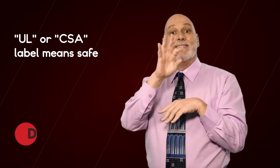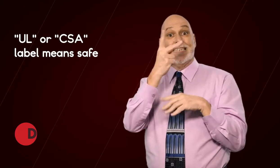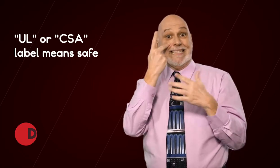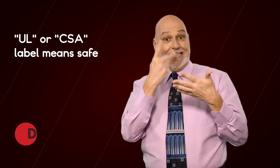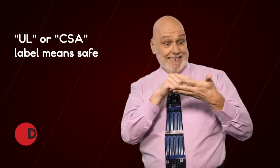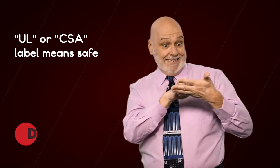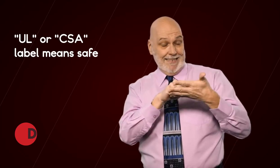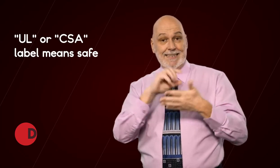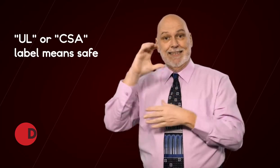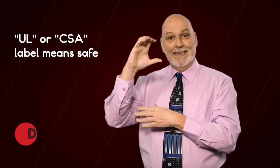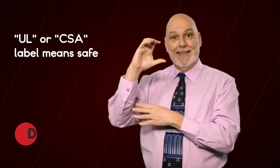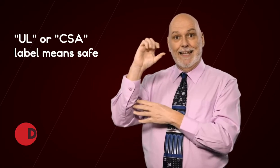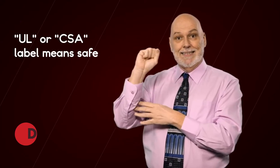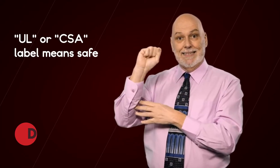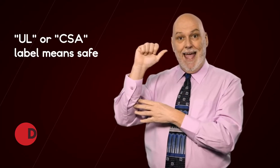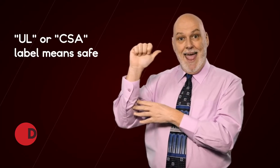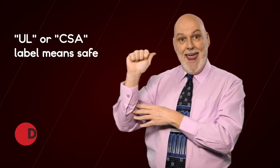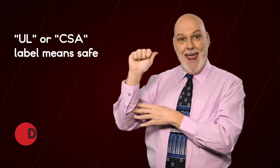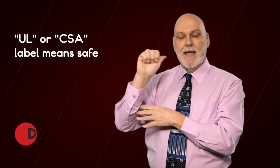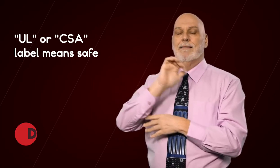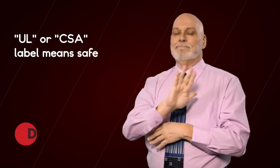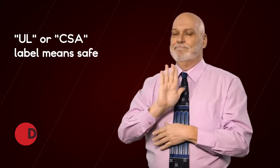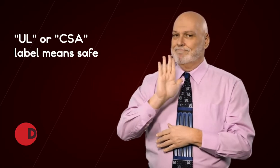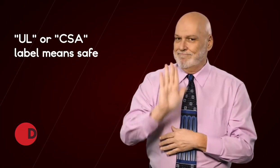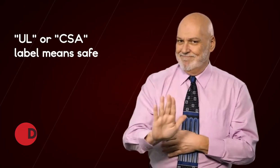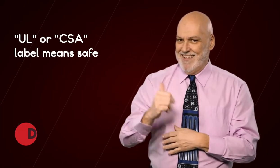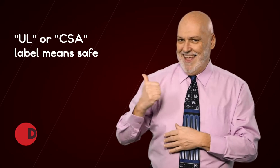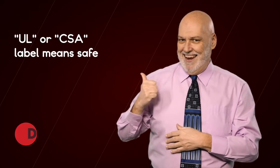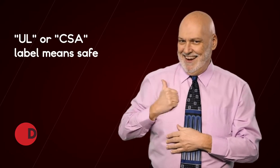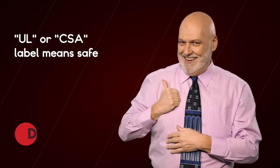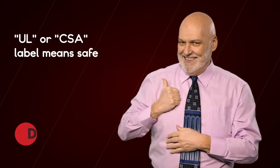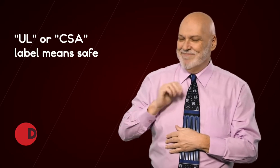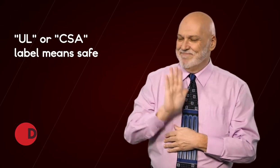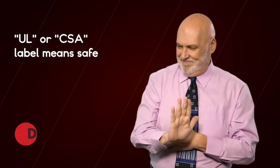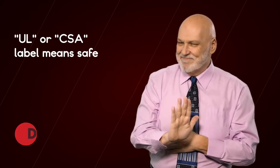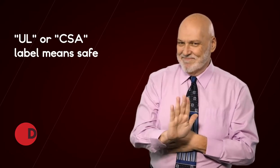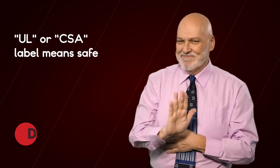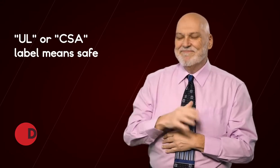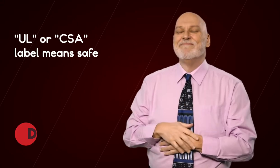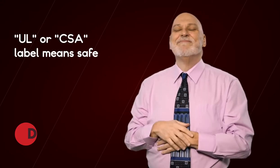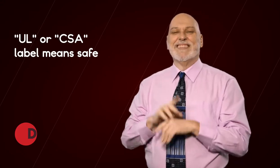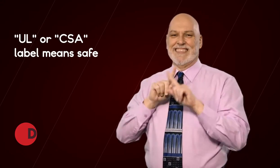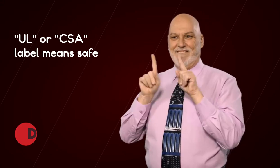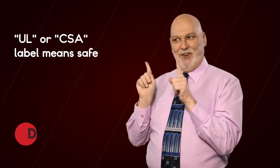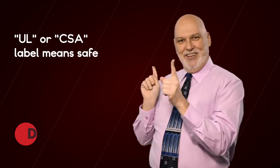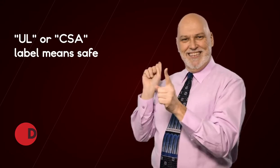“CSA” is done in Canada.